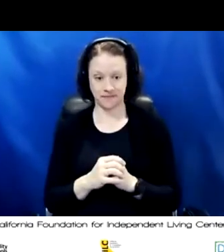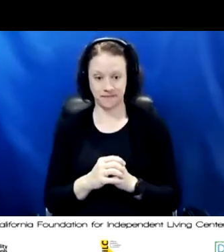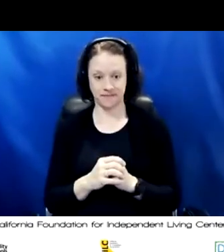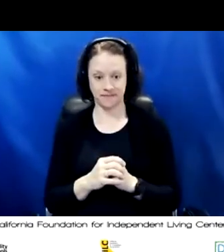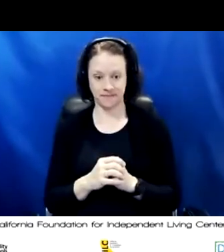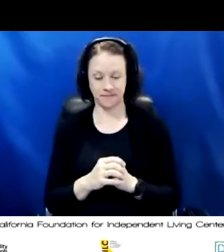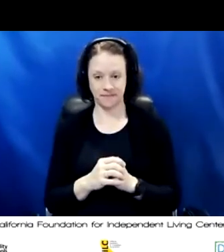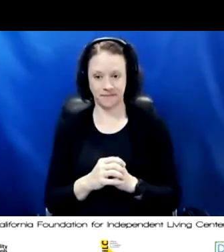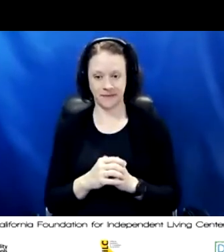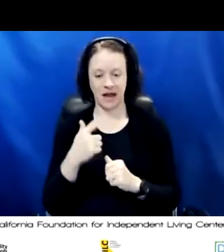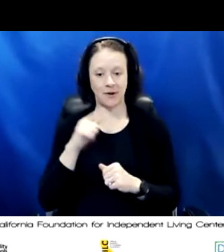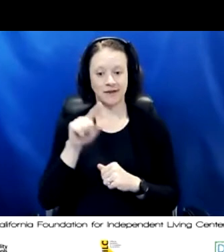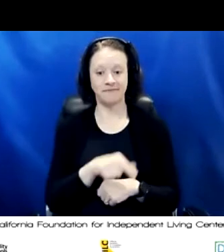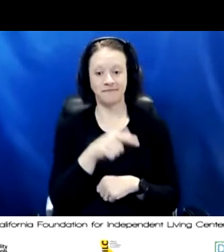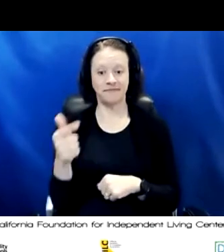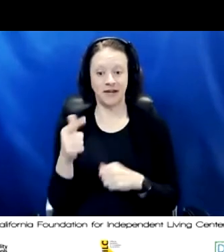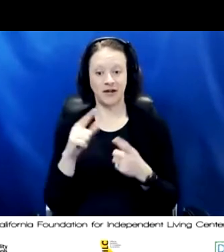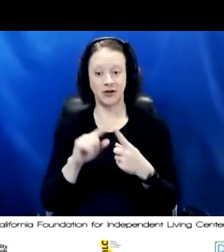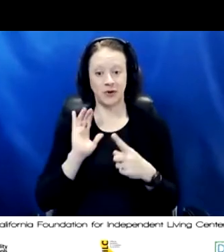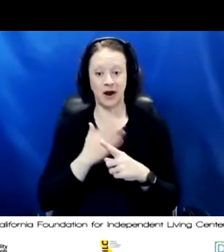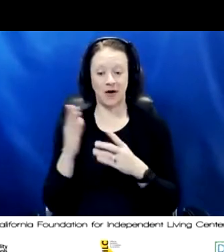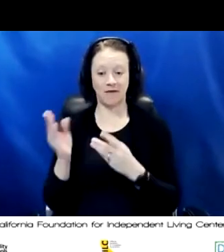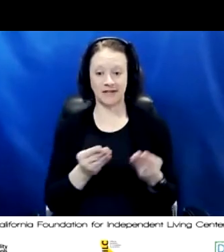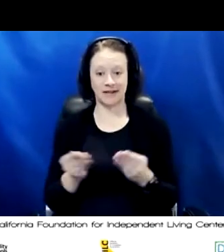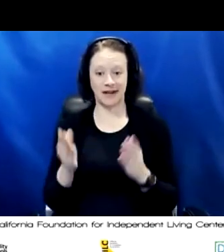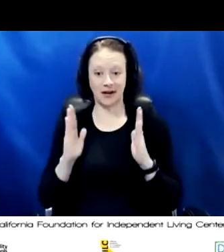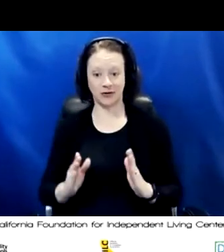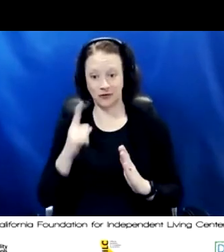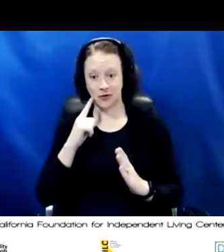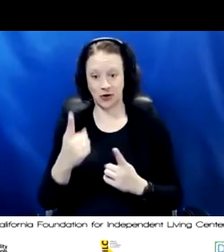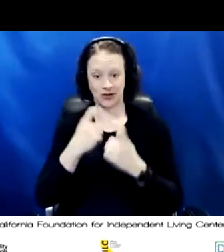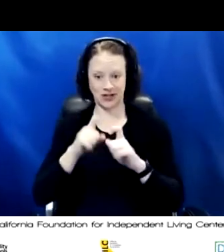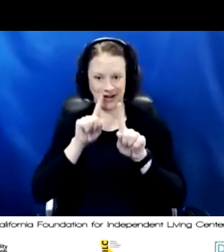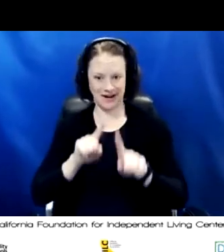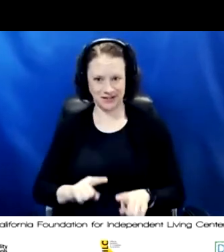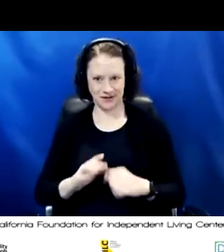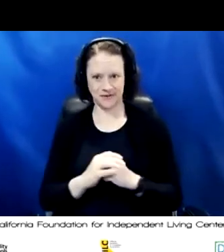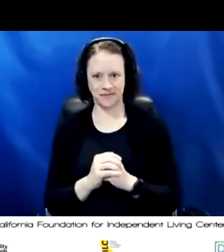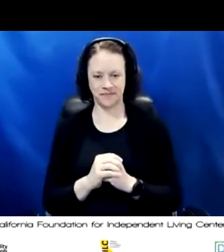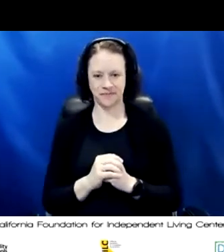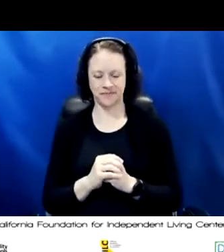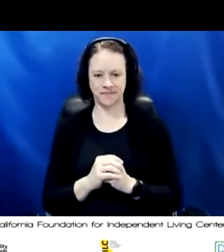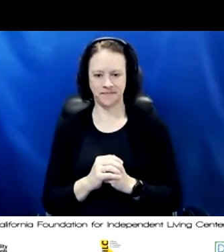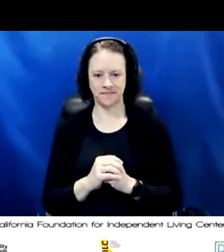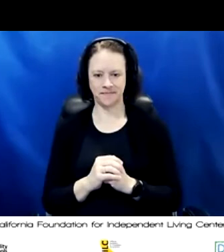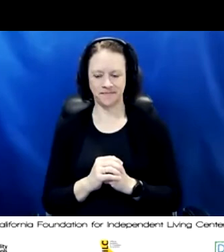And I will turn it back over to our facilitators for Q and A.